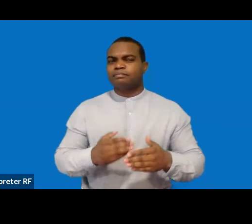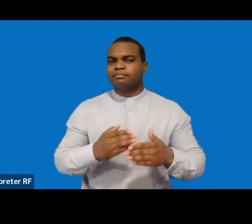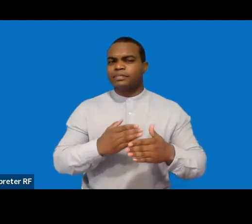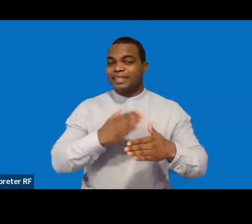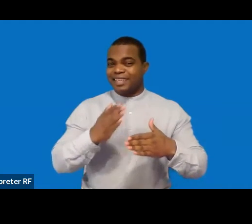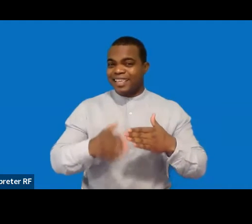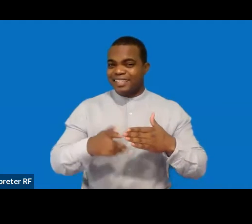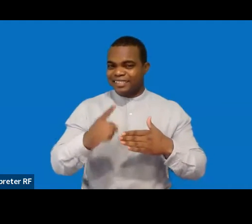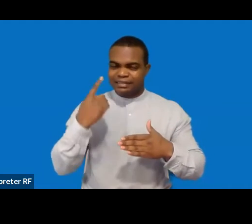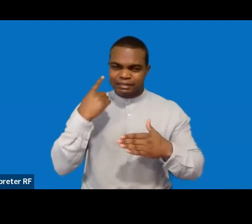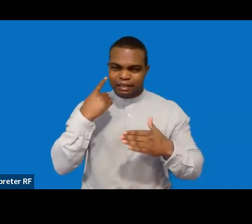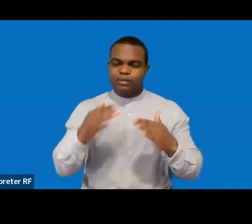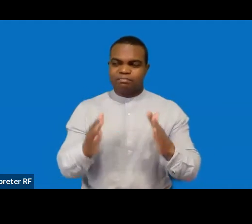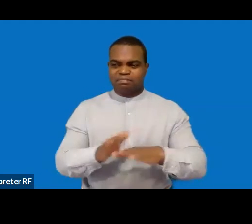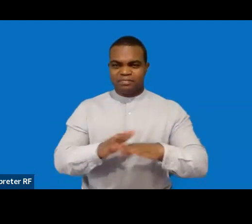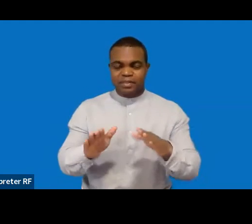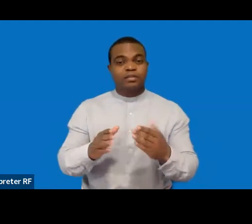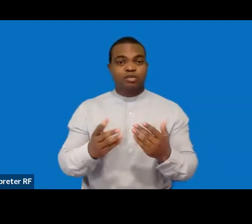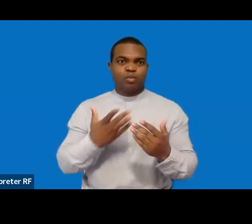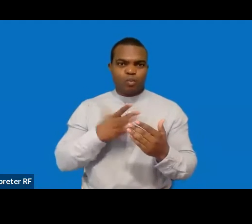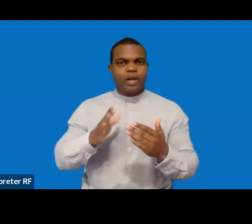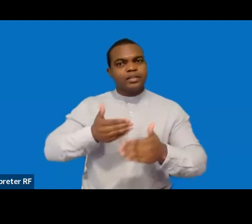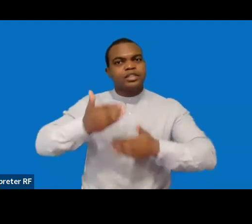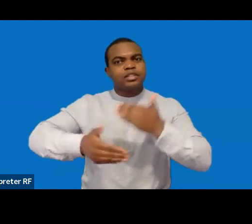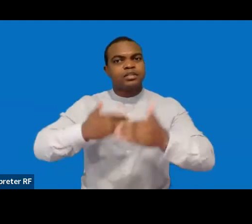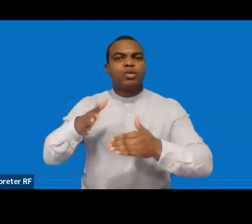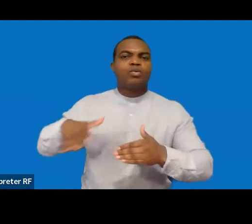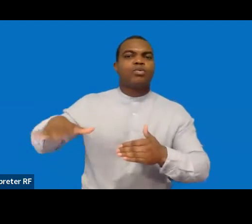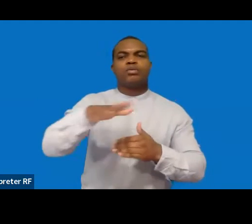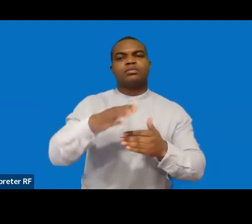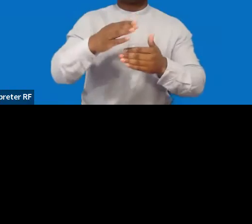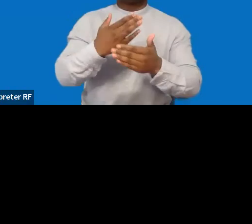for all the Persons with Disabilities within the European Union.